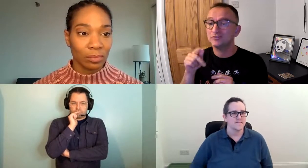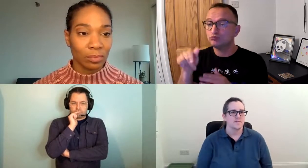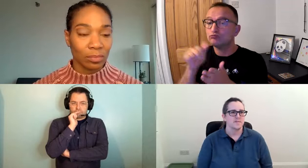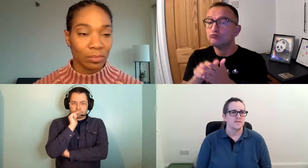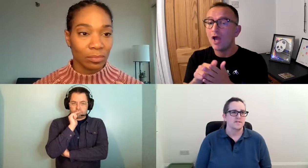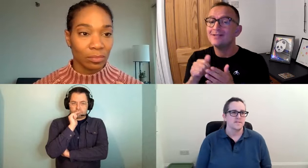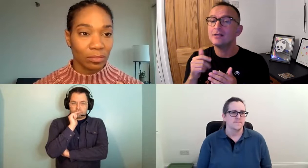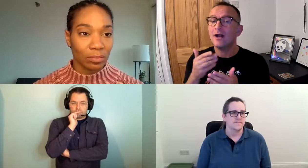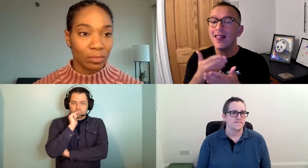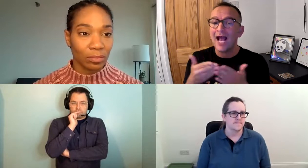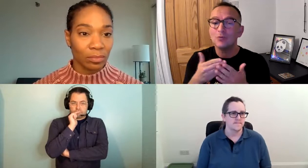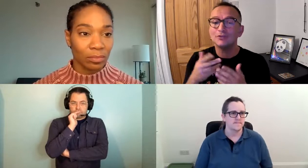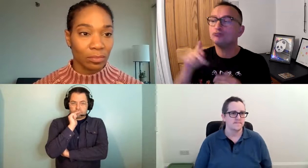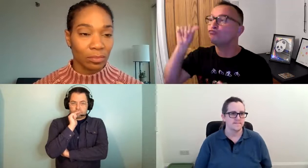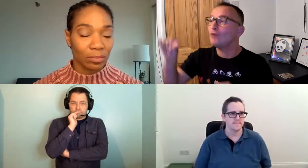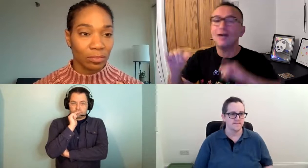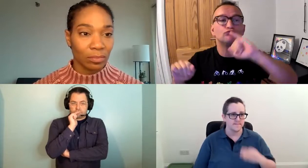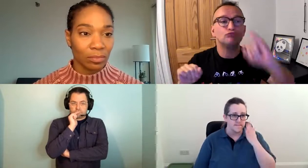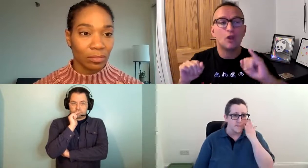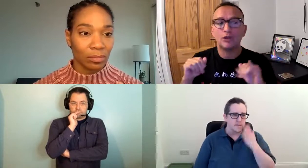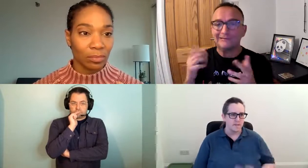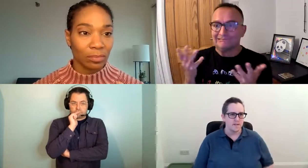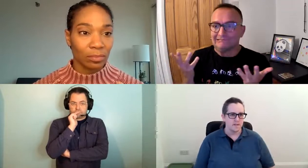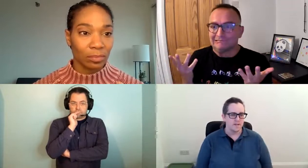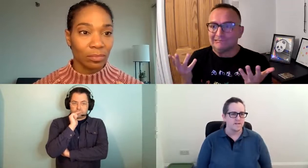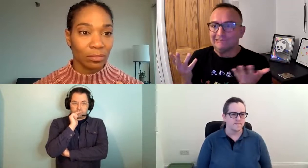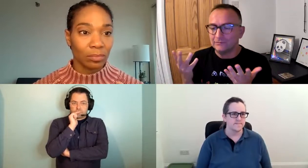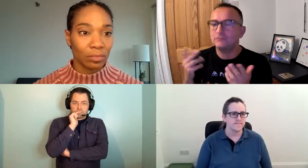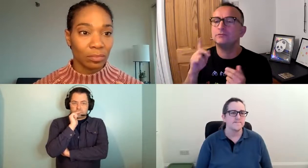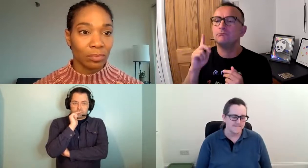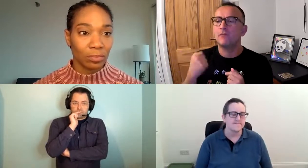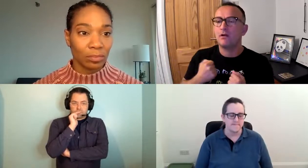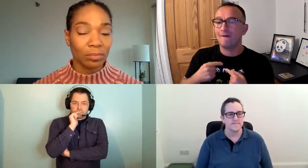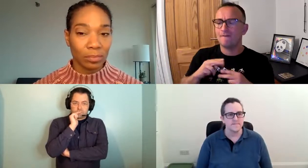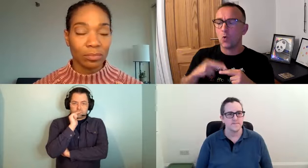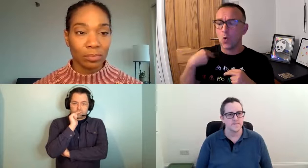Sometimes it's a matter of saying I sign it this way but nobody has to.